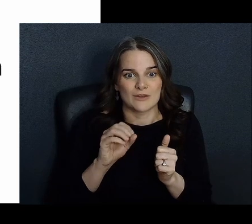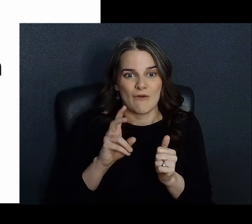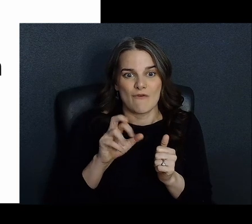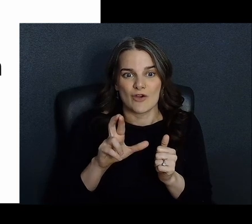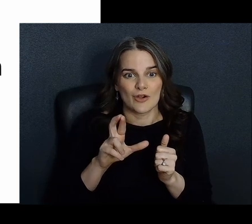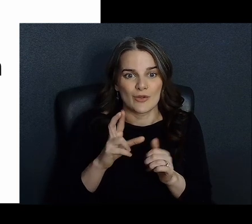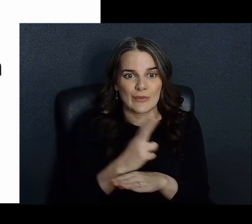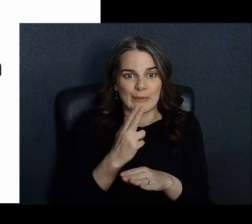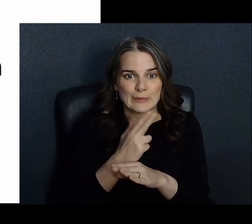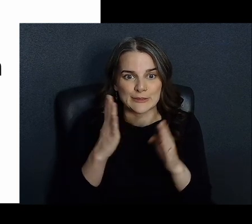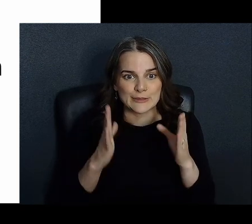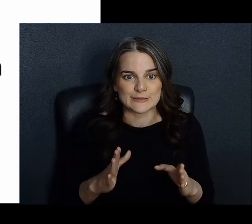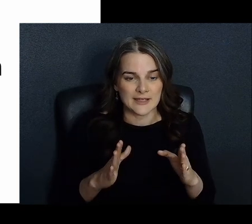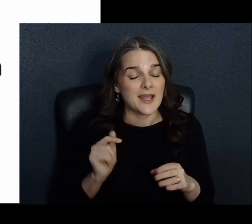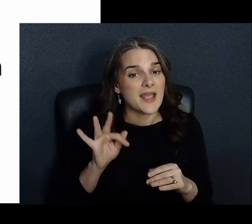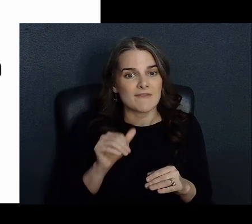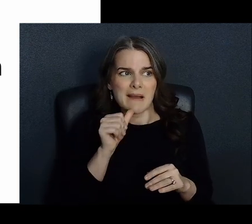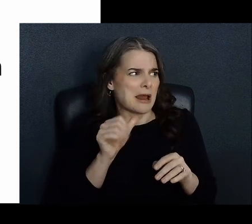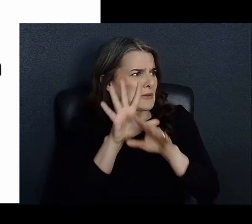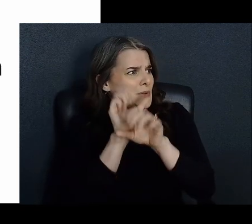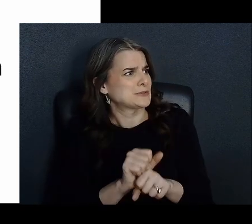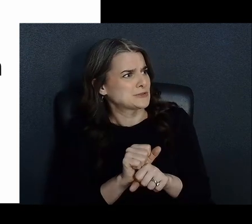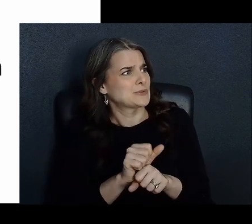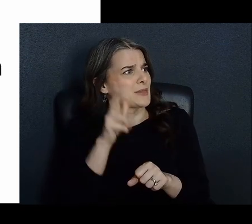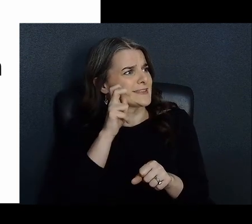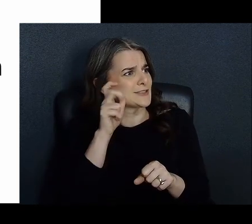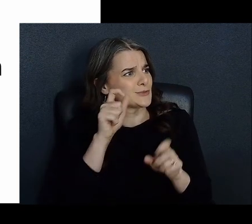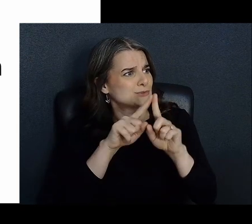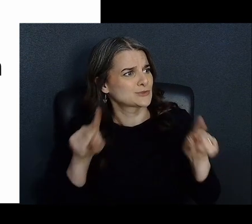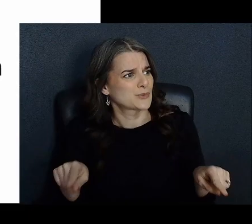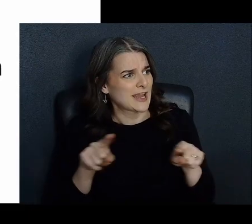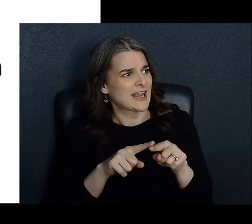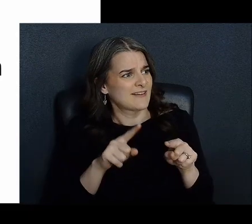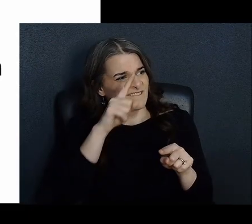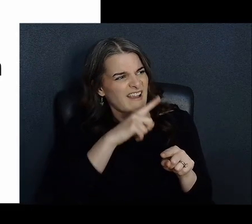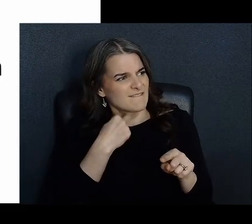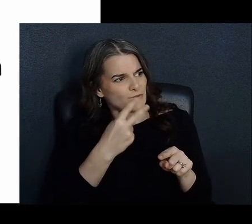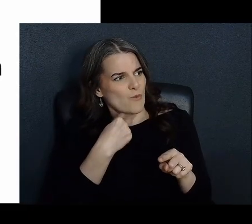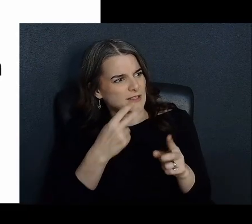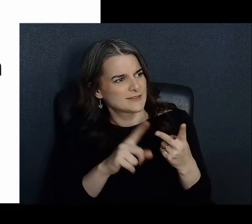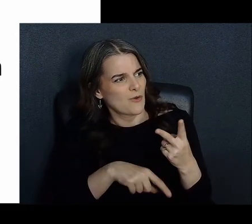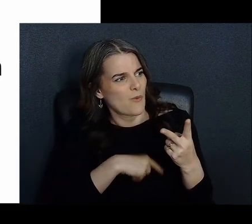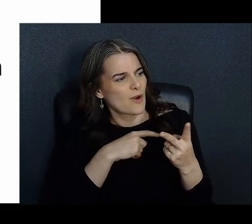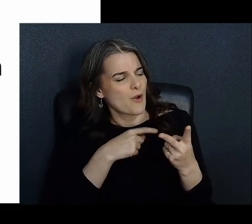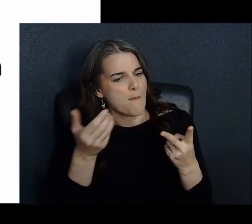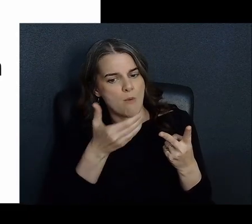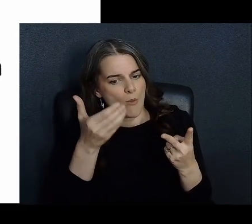used to listening to a screen synthesis or using a mobile device with text to speech on it,